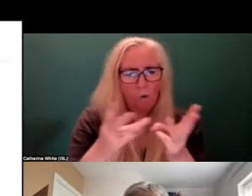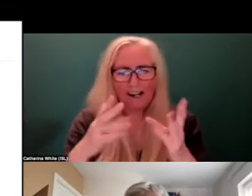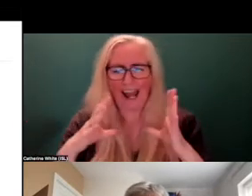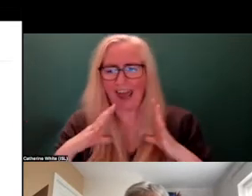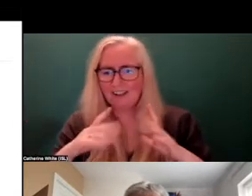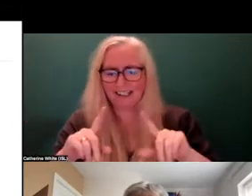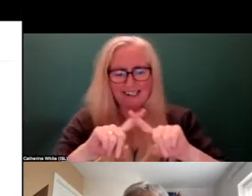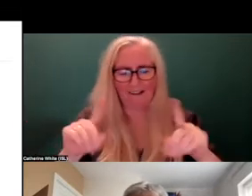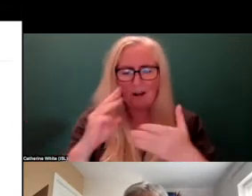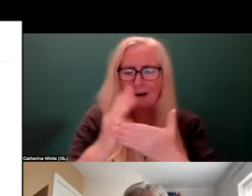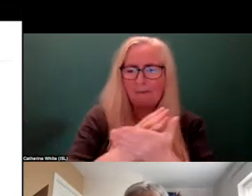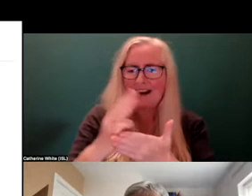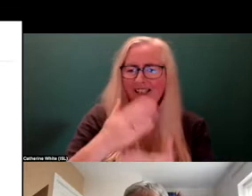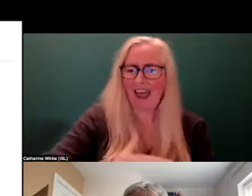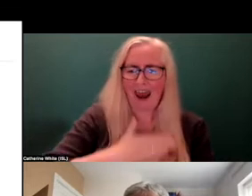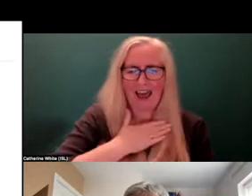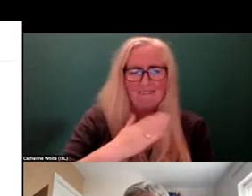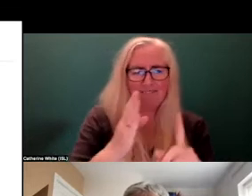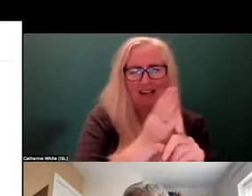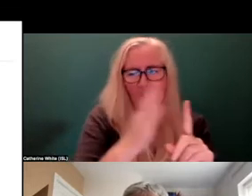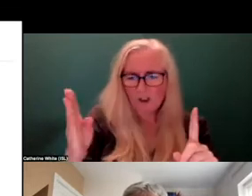leisure at many different stages over our life course.